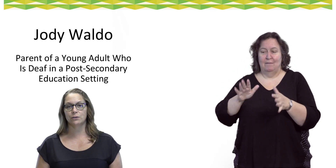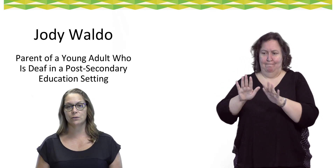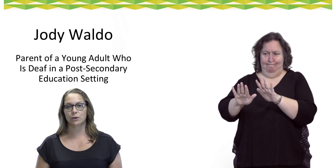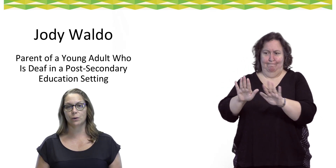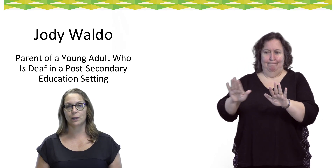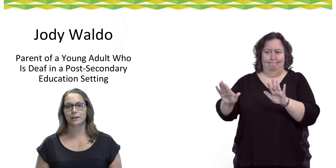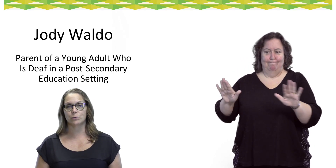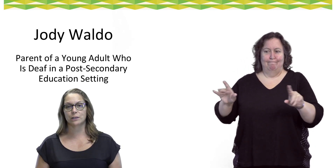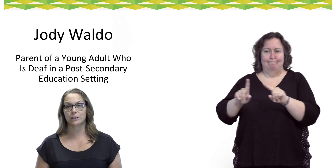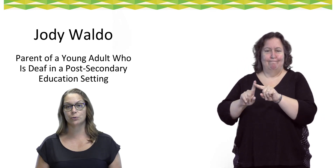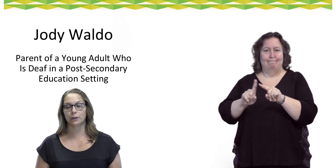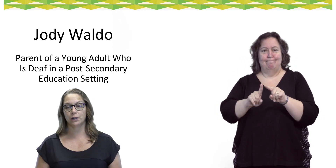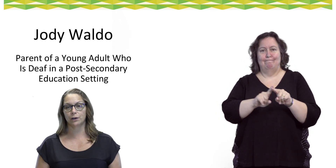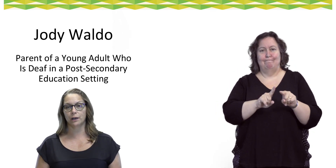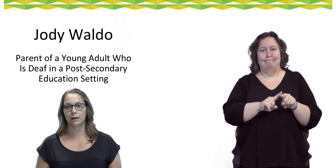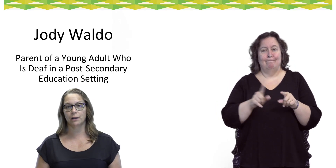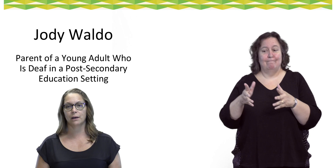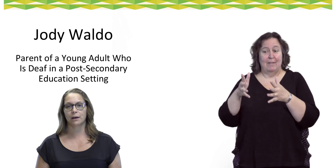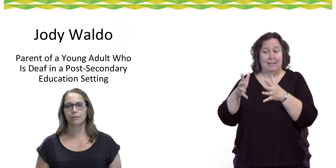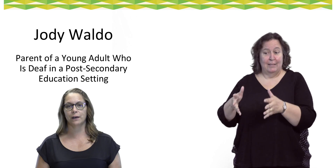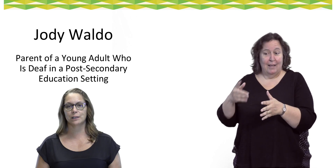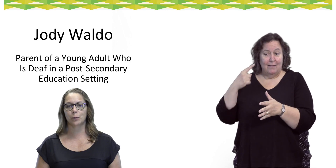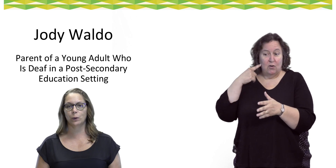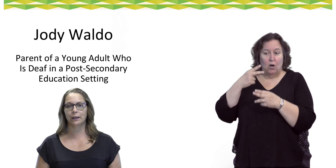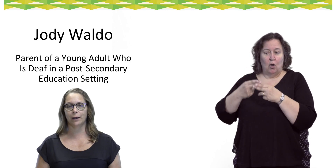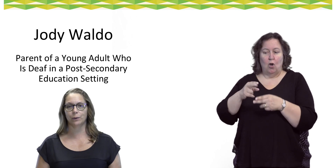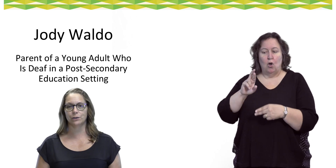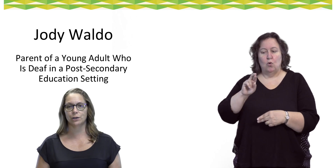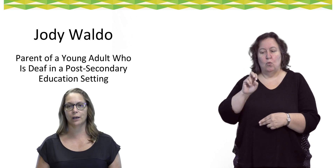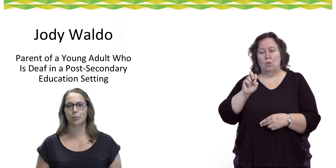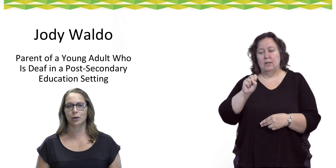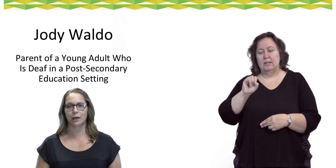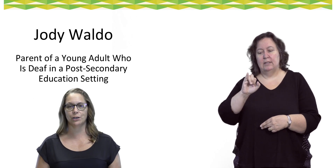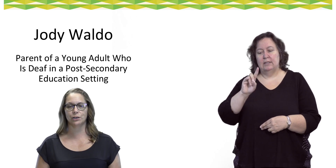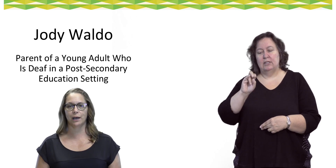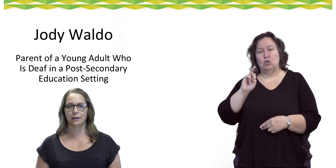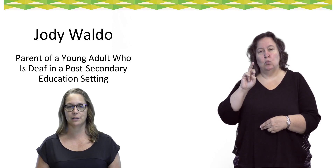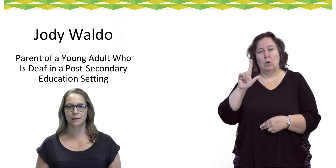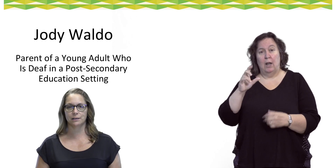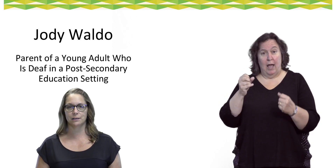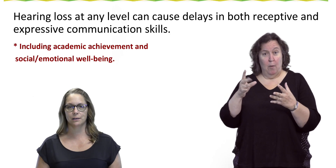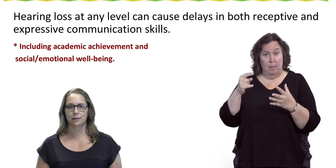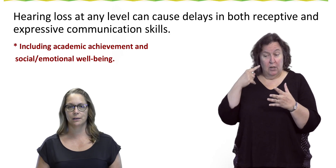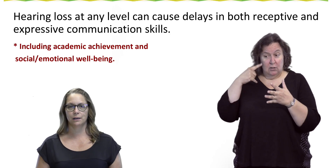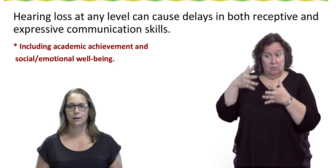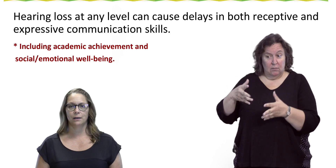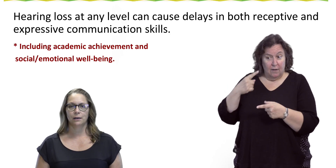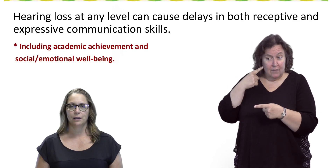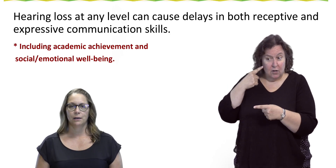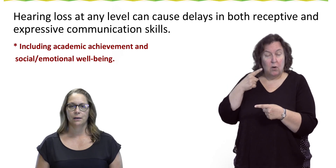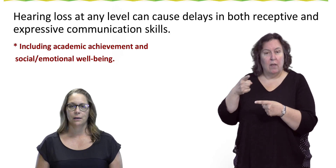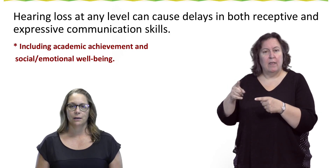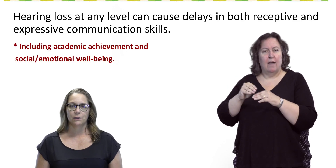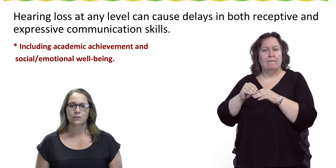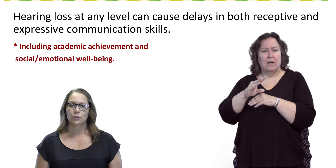also known as residual hearing, affects spoken language and communication access.